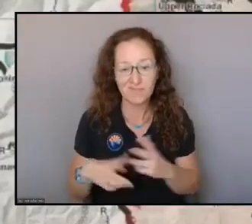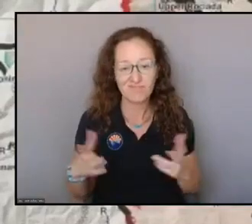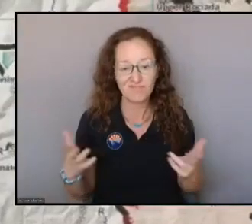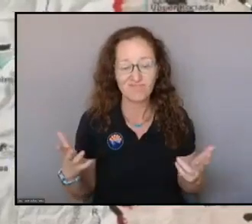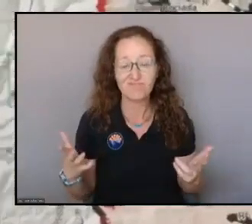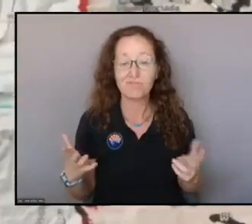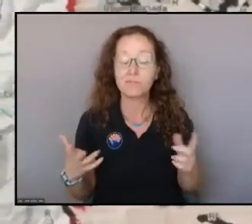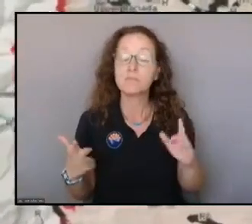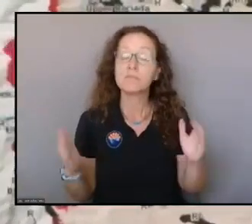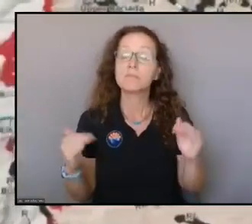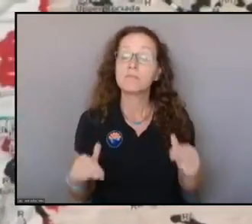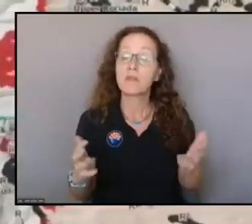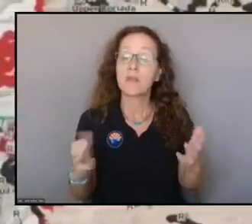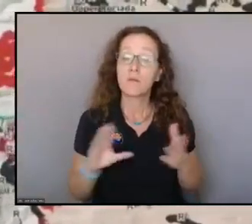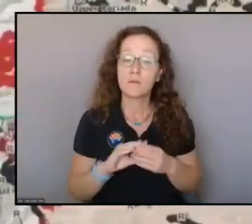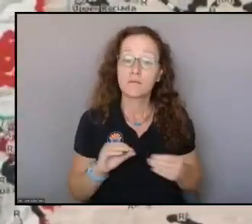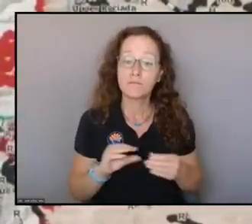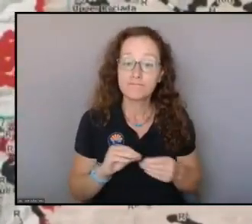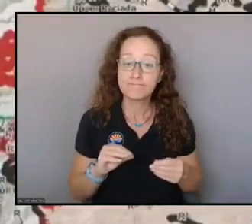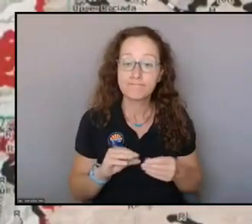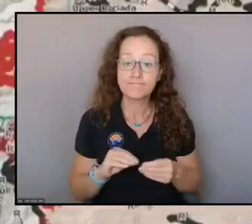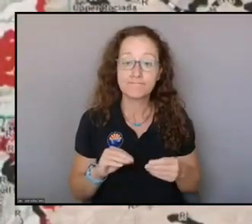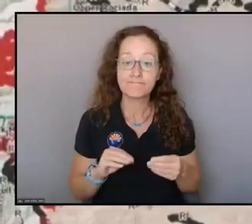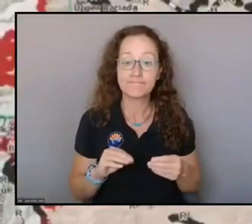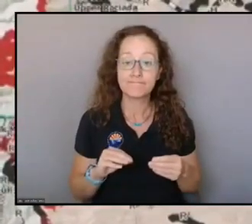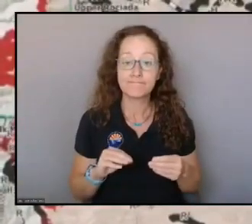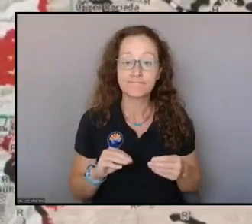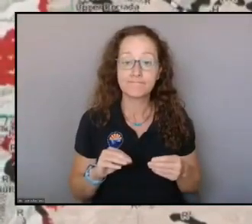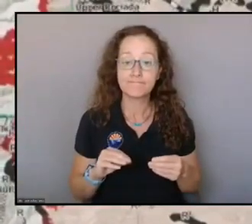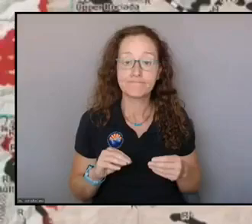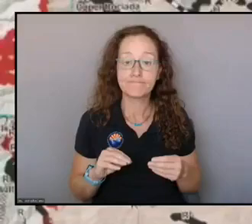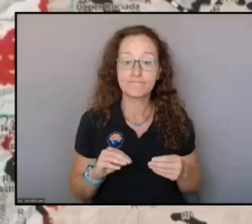I WOULD ALSO LIKE TO MENTION THAT AS THIS INCIDENT